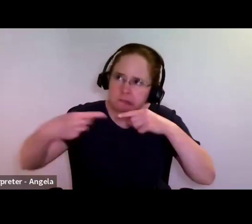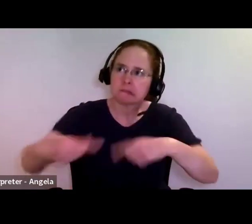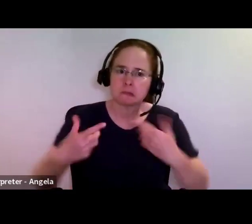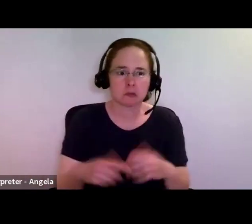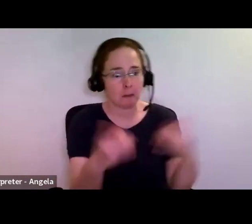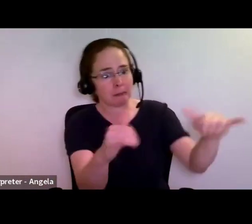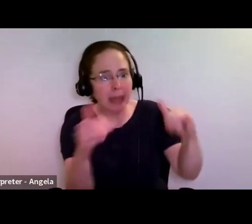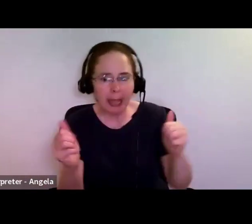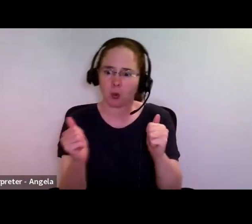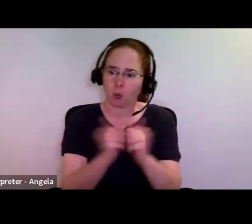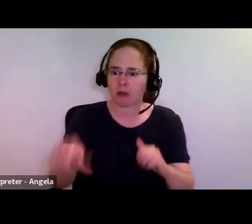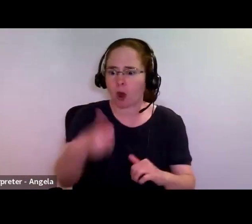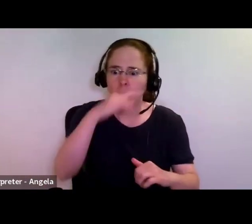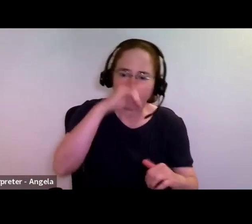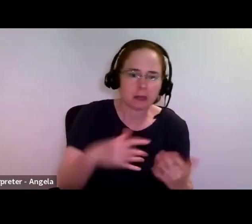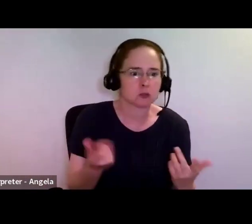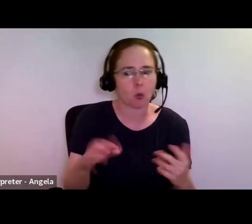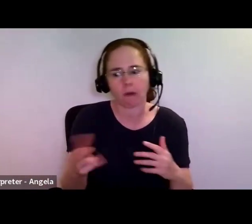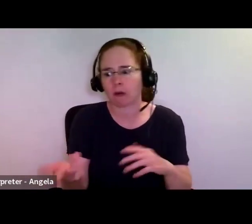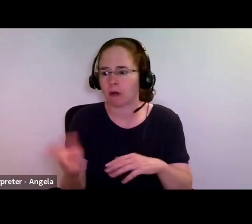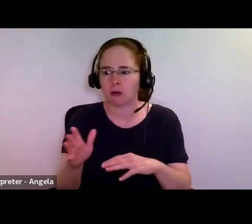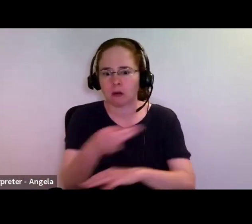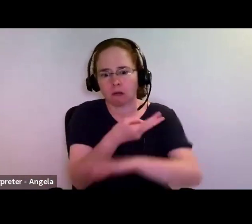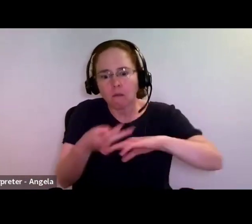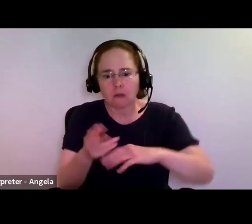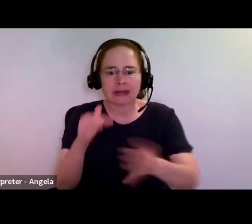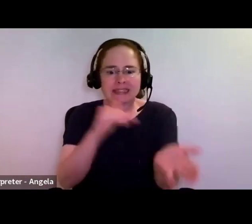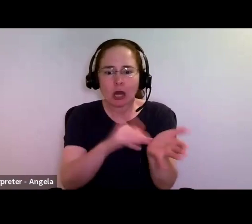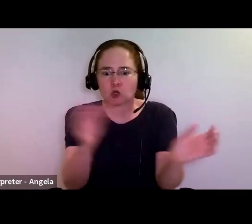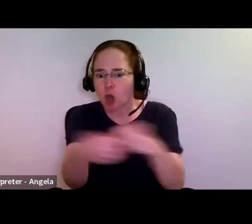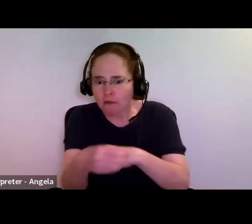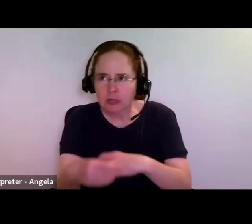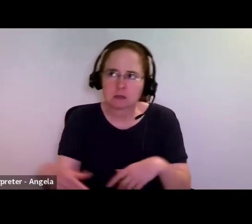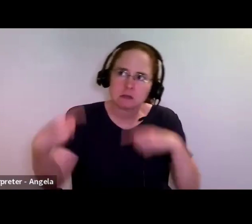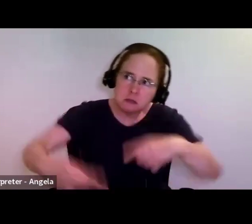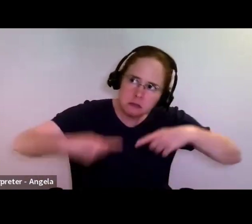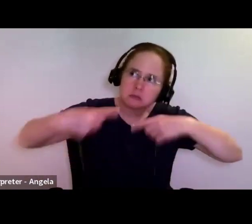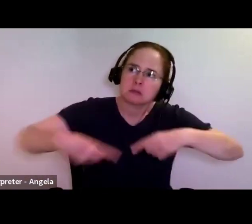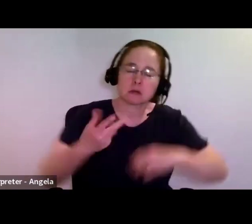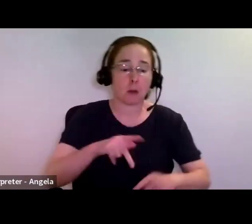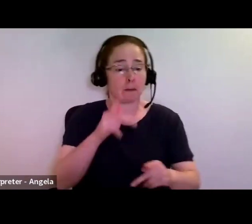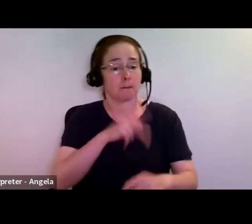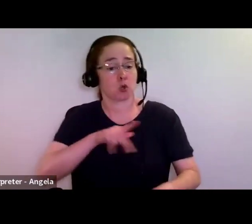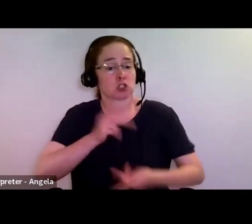play with their peers, to get onto an exam table at the doctor's office, to get personal care at home, whatever we it may